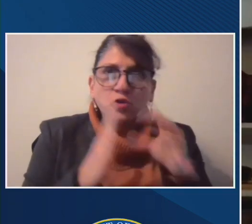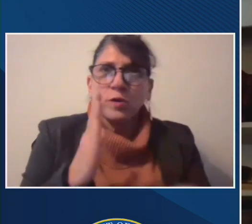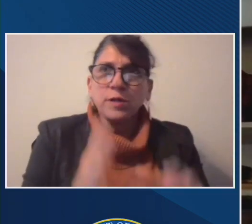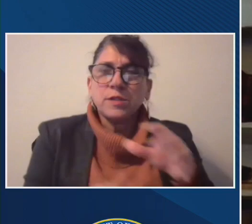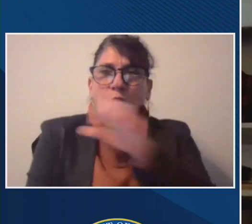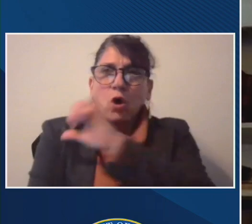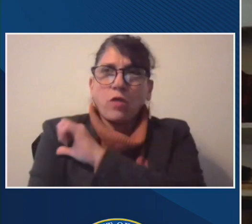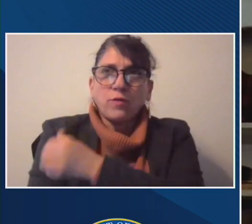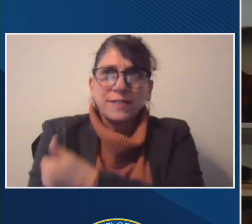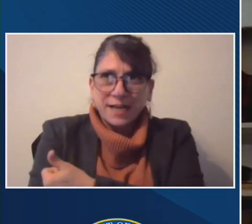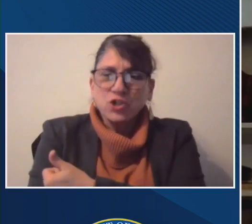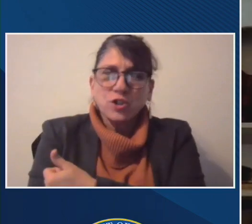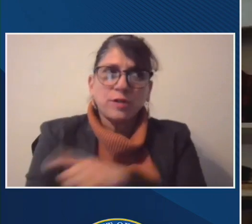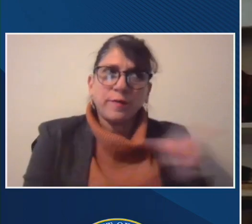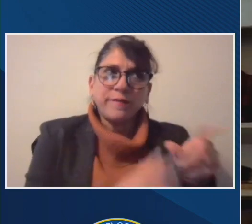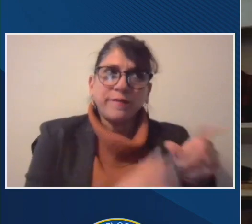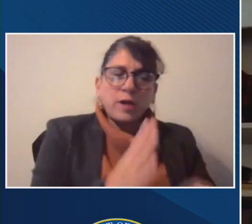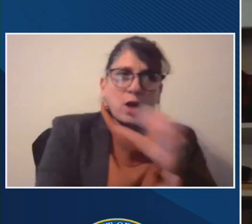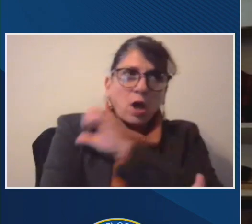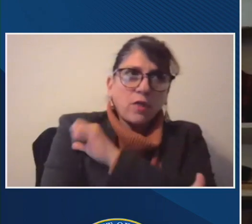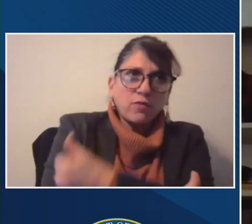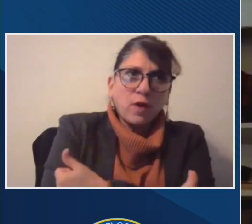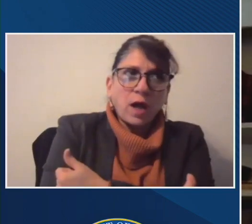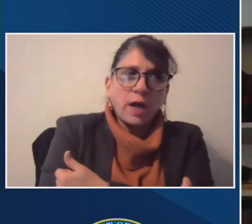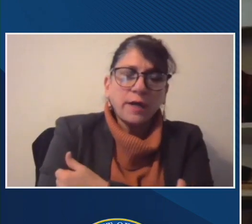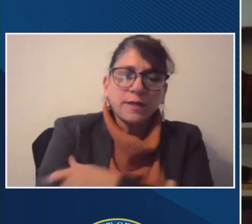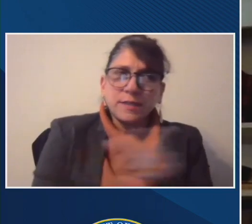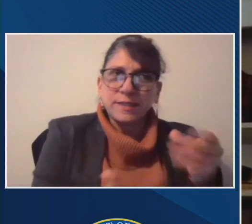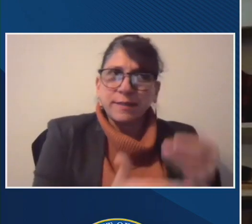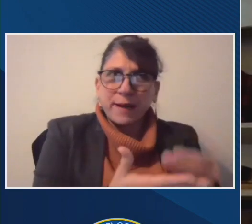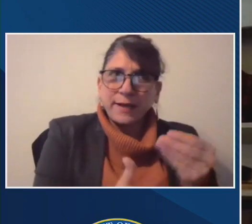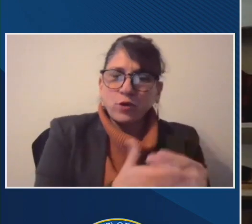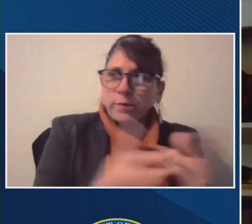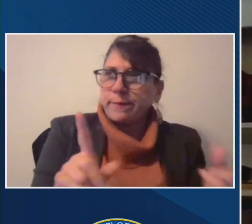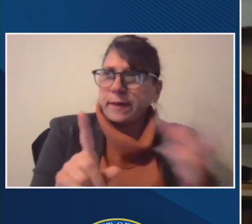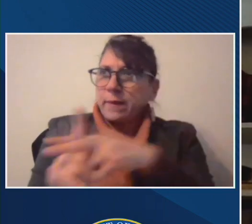authorized those to be applied to other outstanding charges.